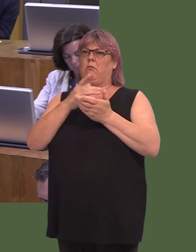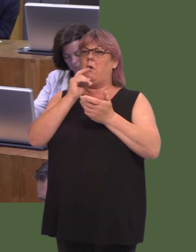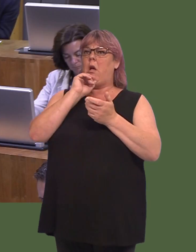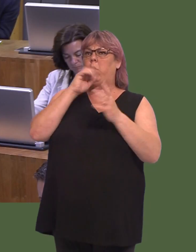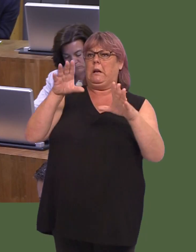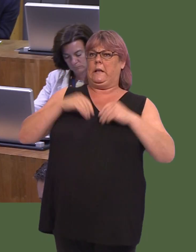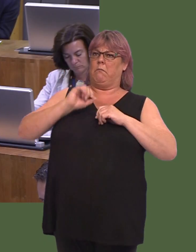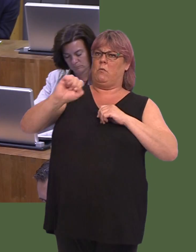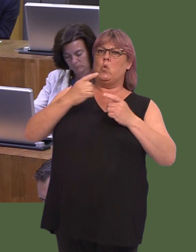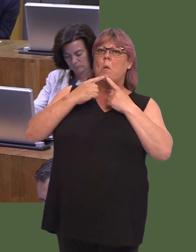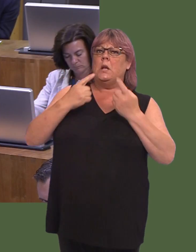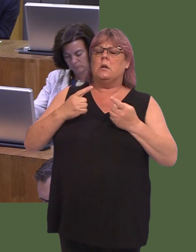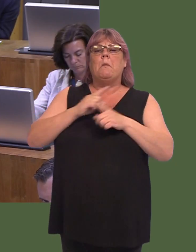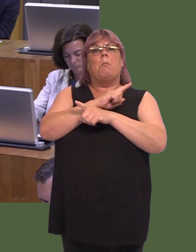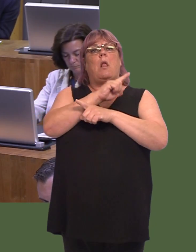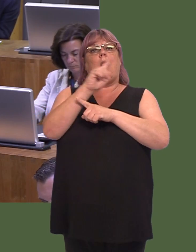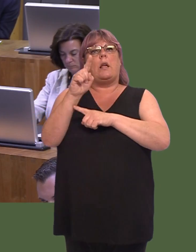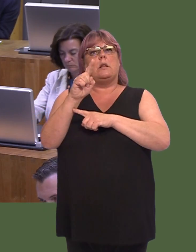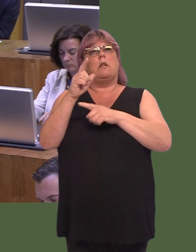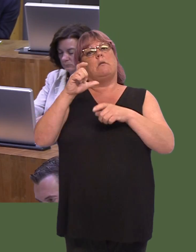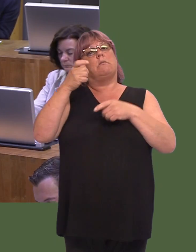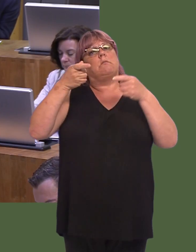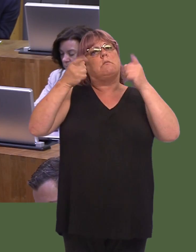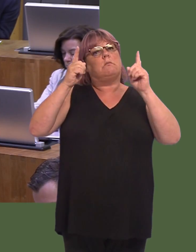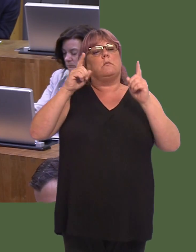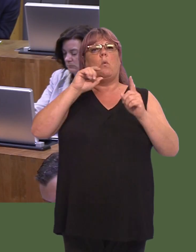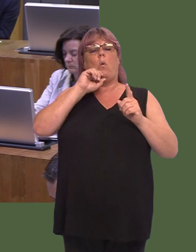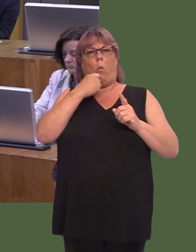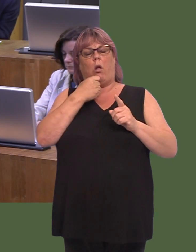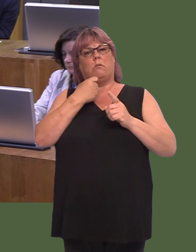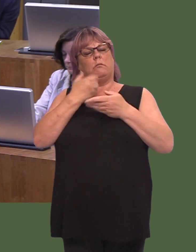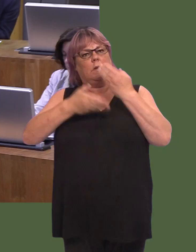As I say, the Cabinet Secretary will make a statement on this this afternoon.